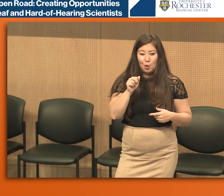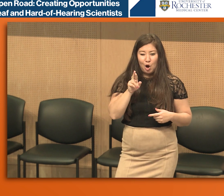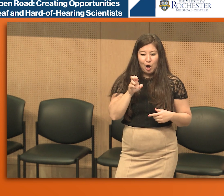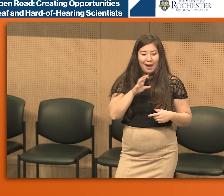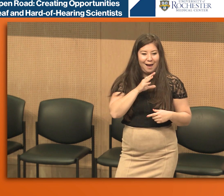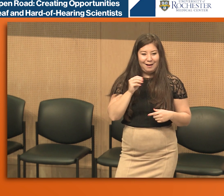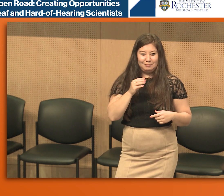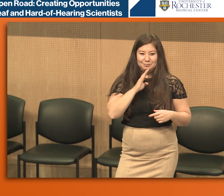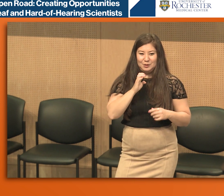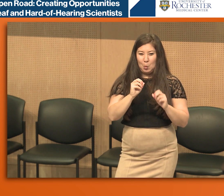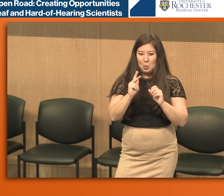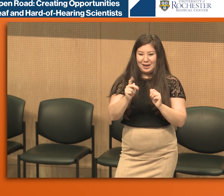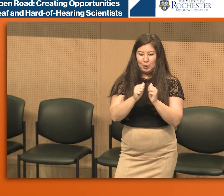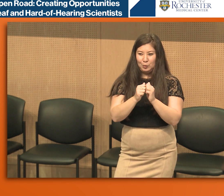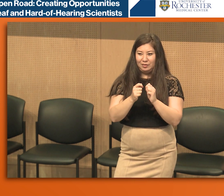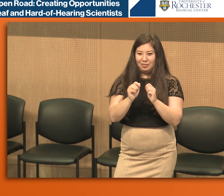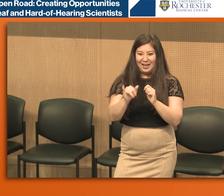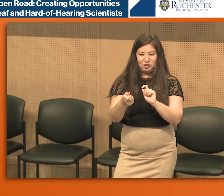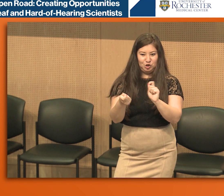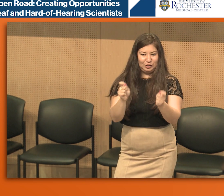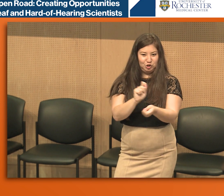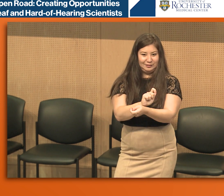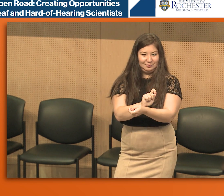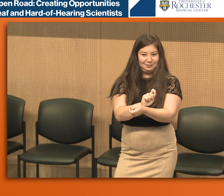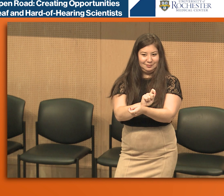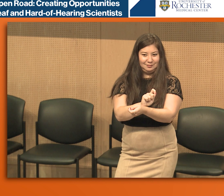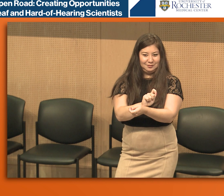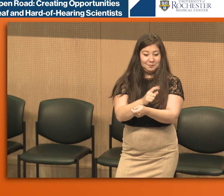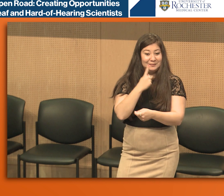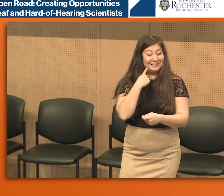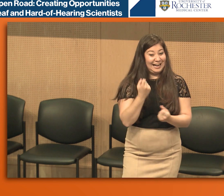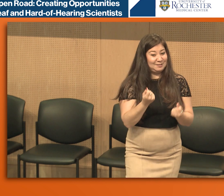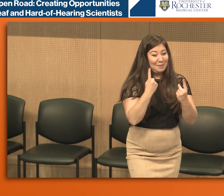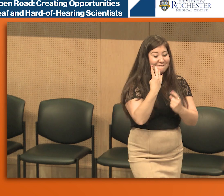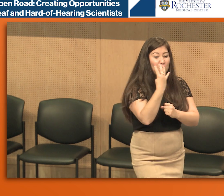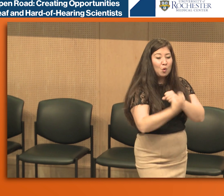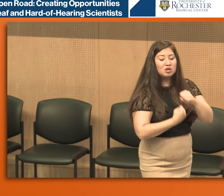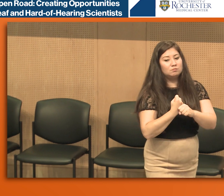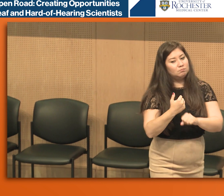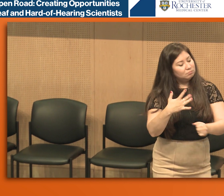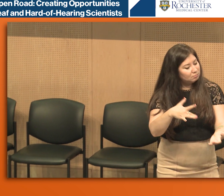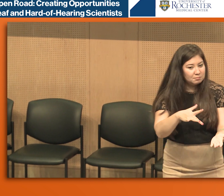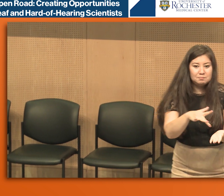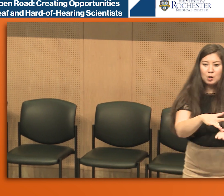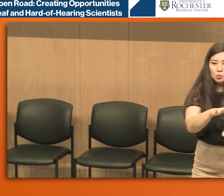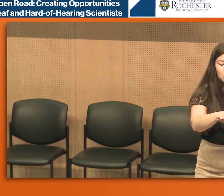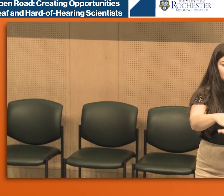who you are and be OK with changes that need to happen.